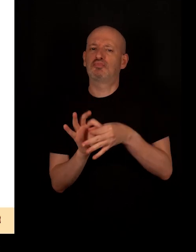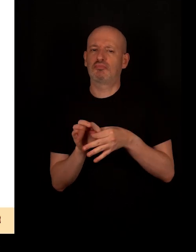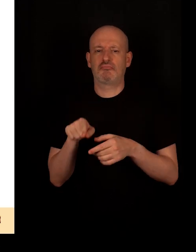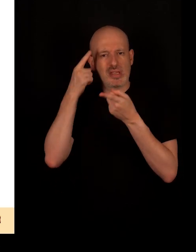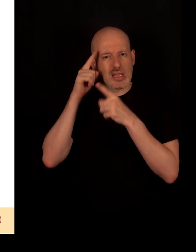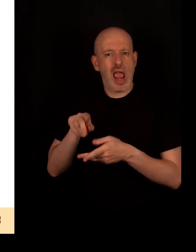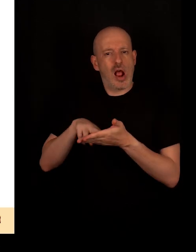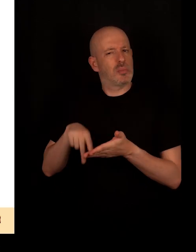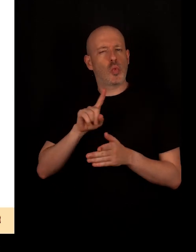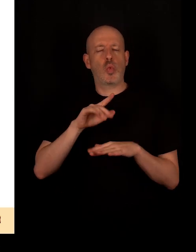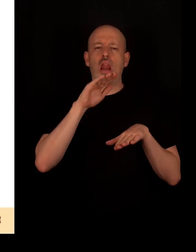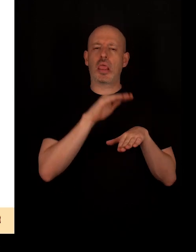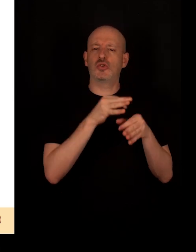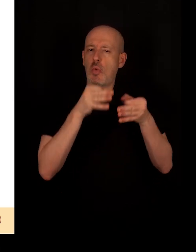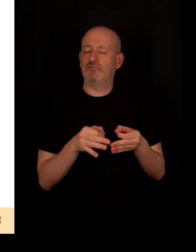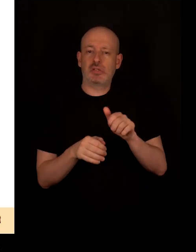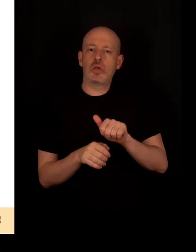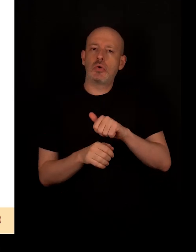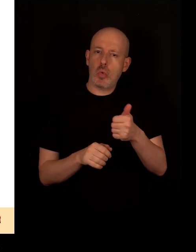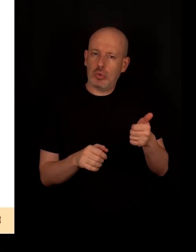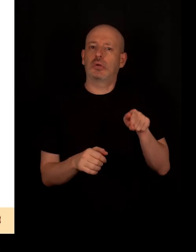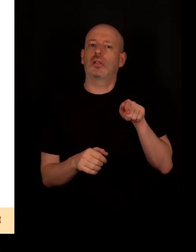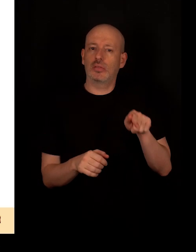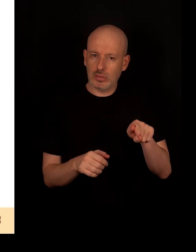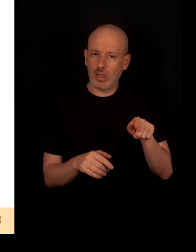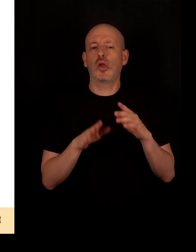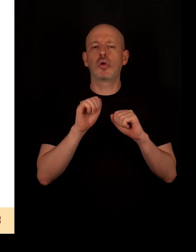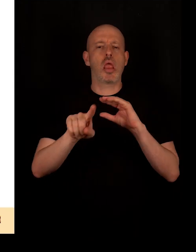not so relevant with the grant agreement and less official,